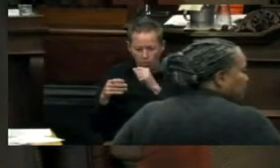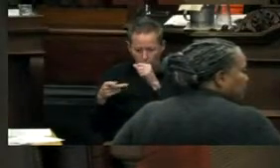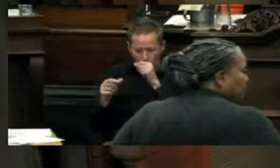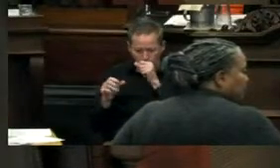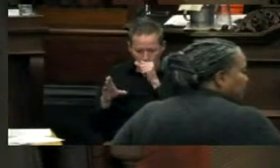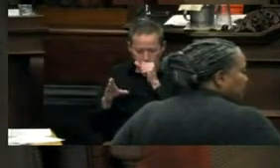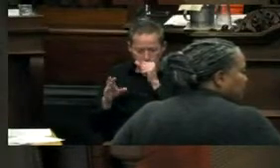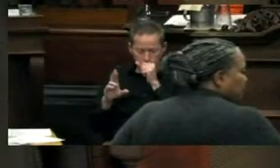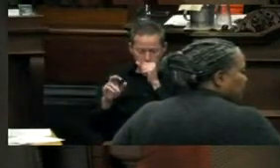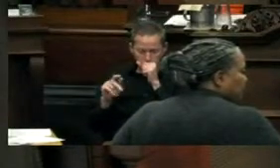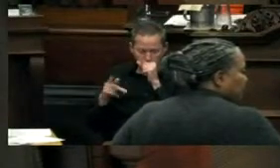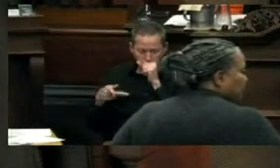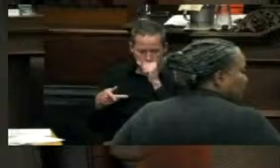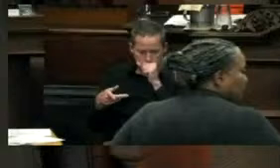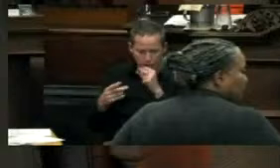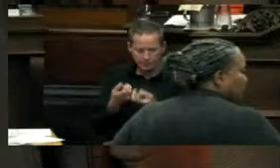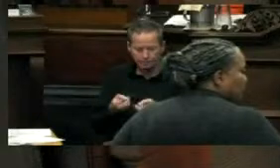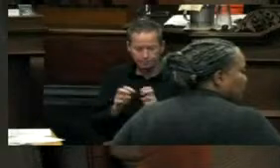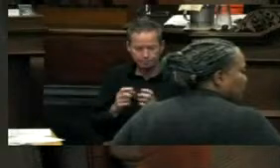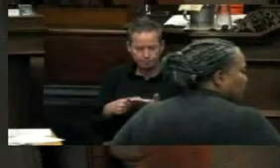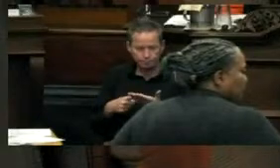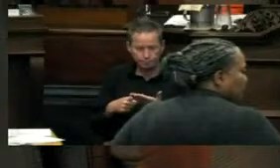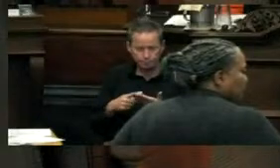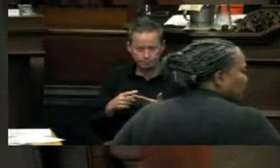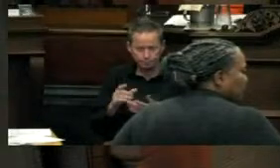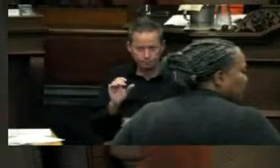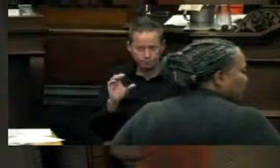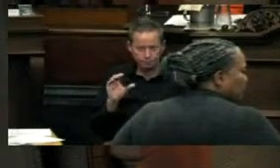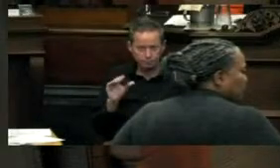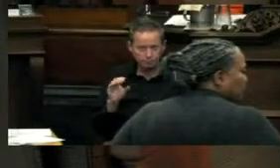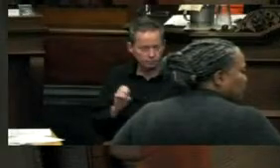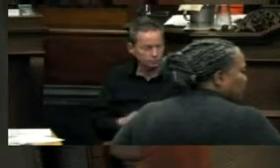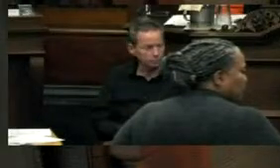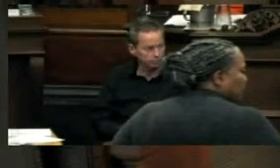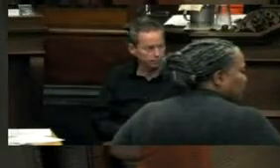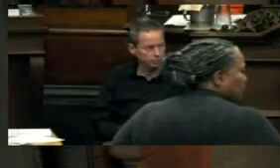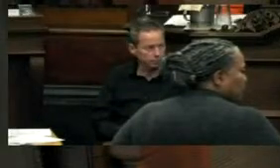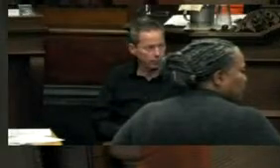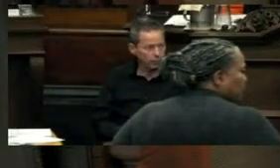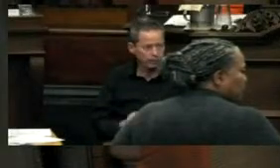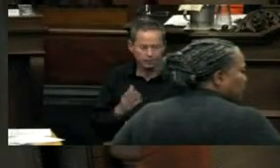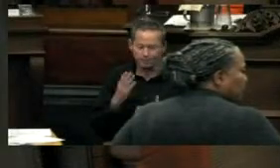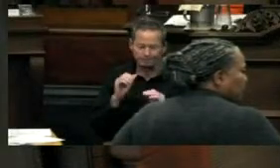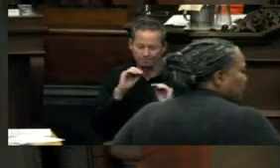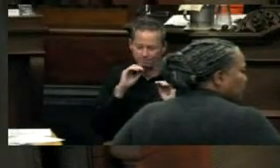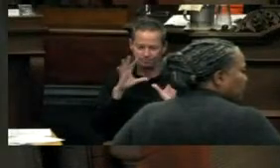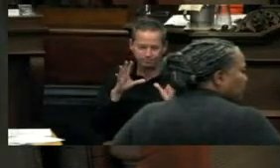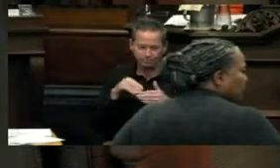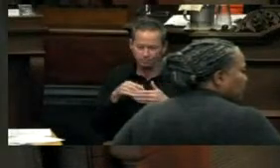representatives of counsel PAB, RPD to sit down and discuss the case. So to the extent that